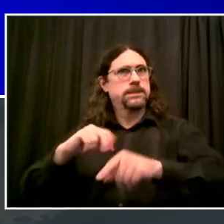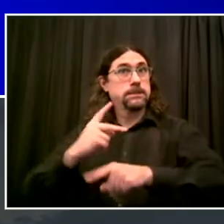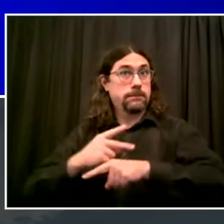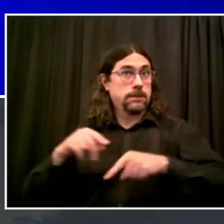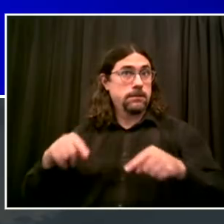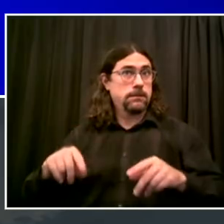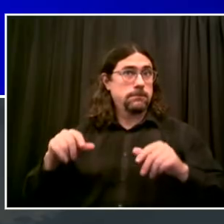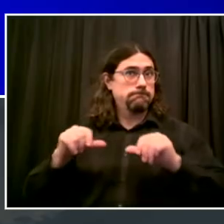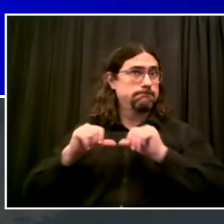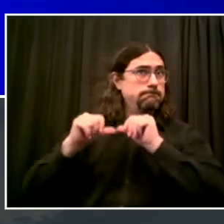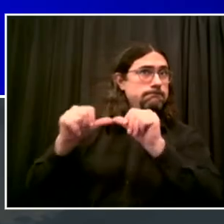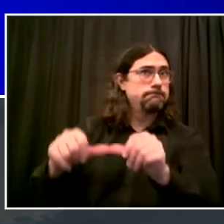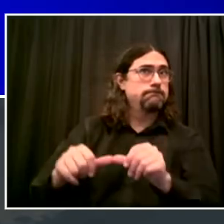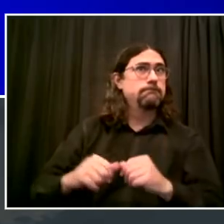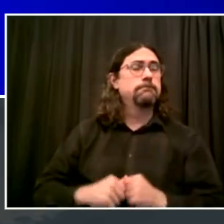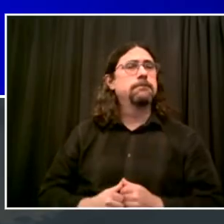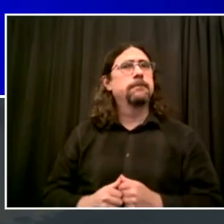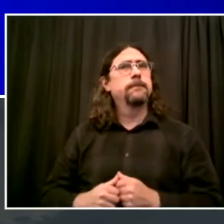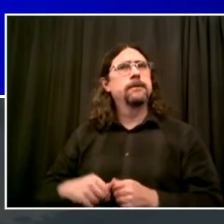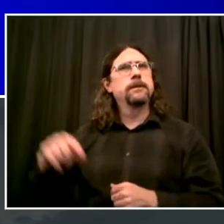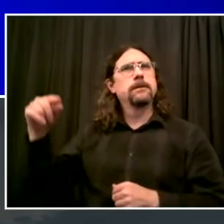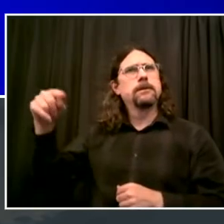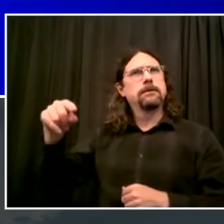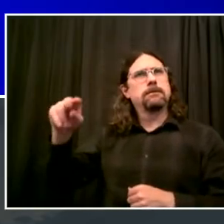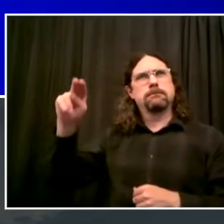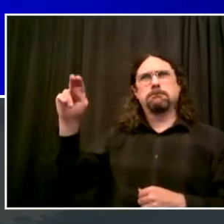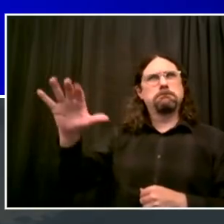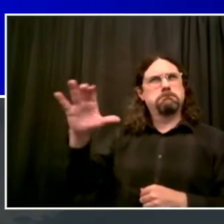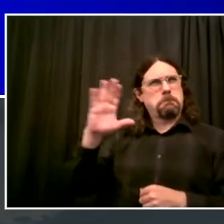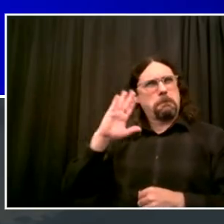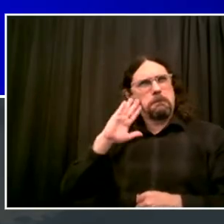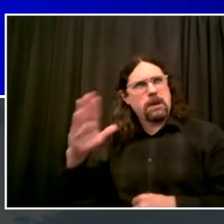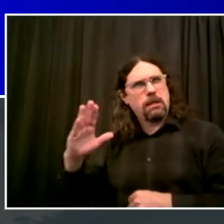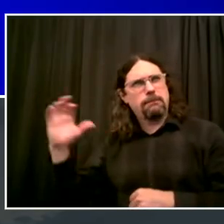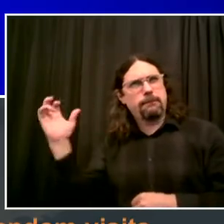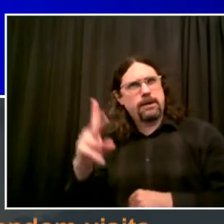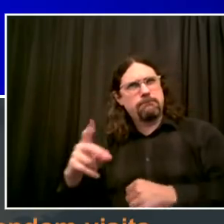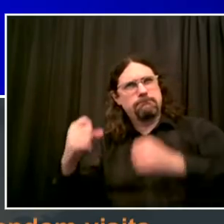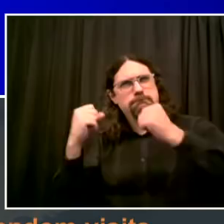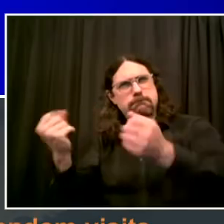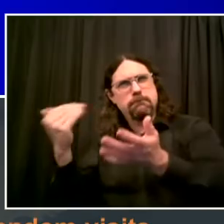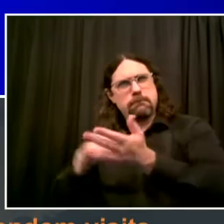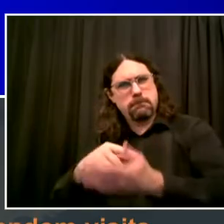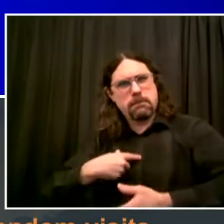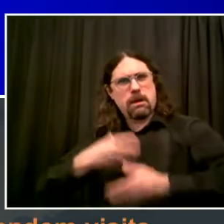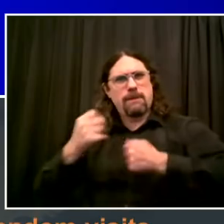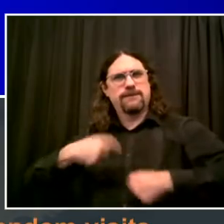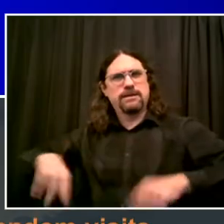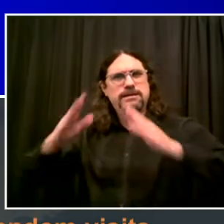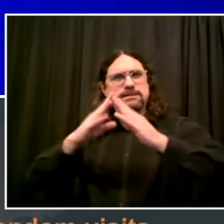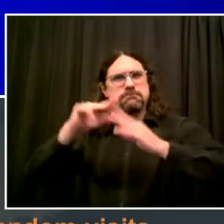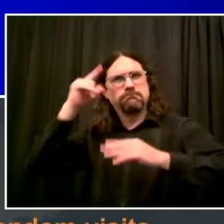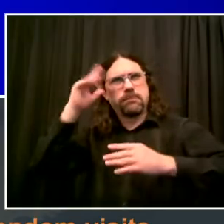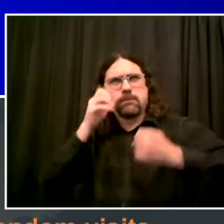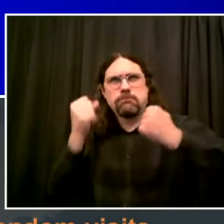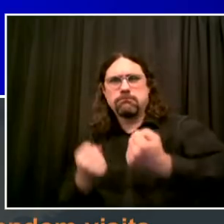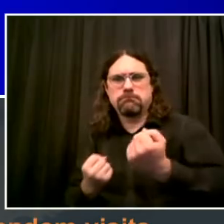THERE IS NO LACK OF CONFIDENCE IN THEM.